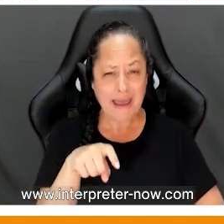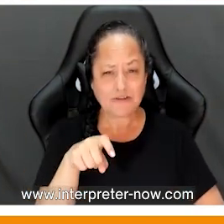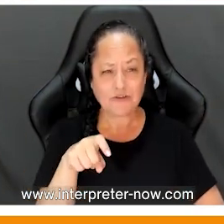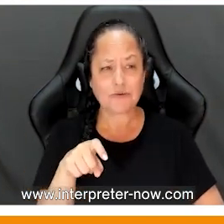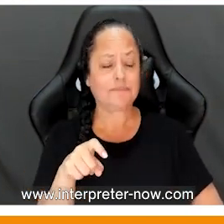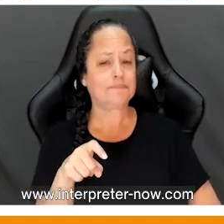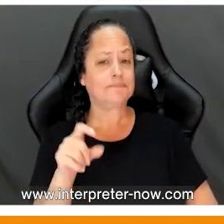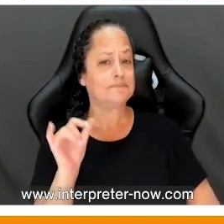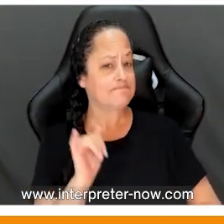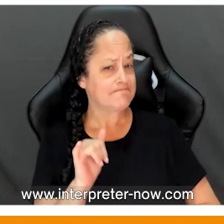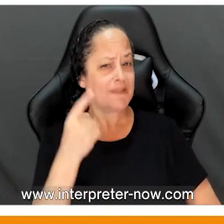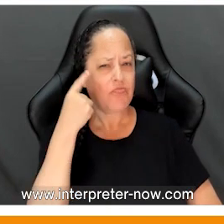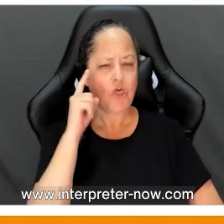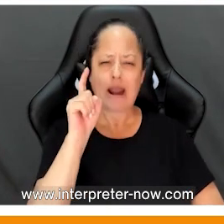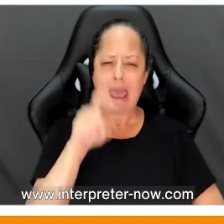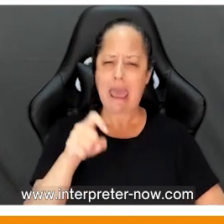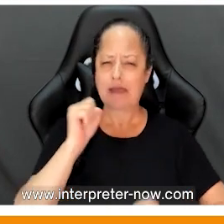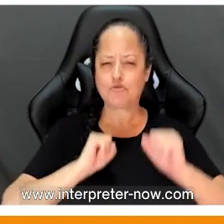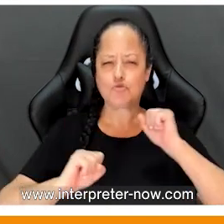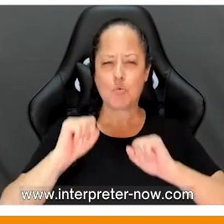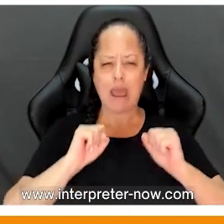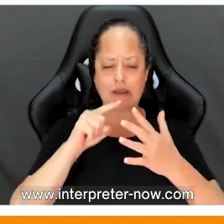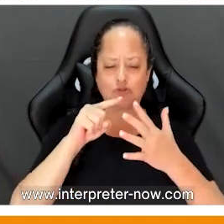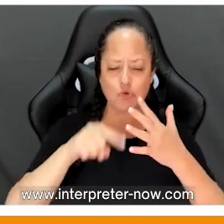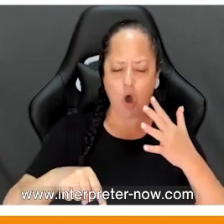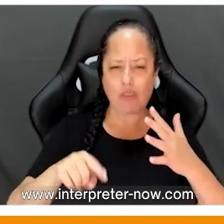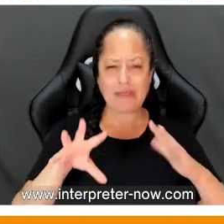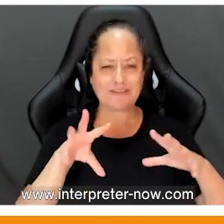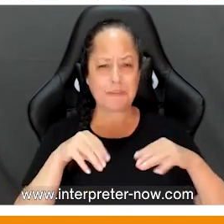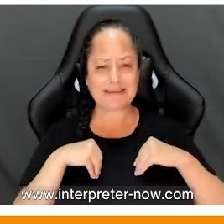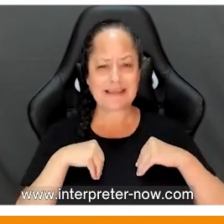All I could say was, I thought I had to. I thought I had to act.